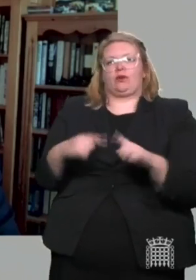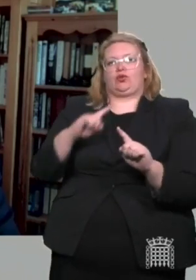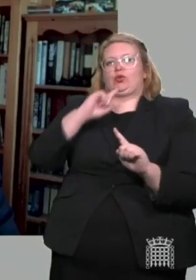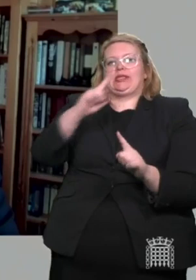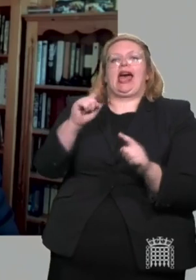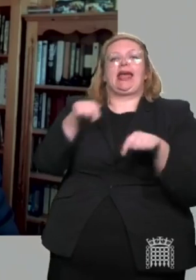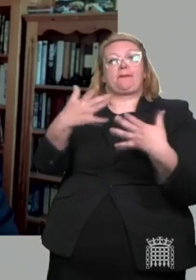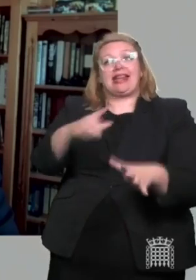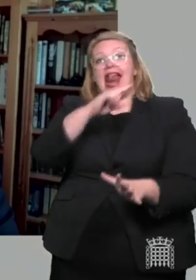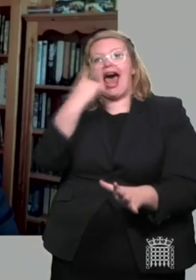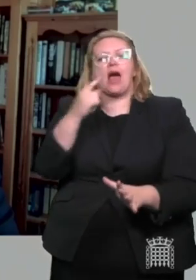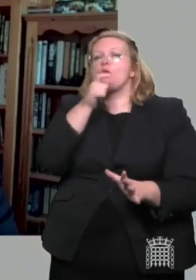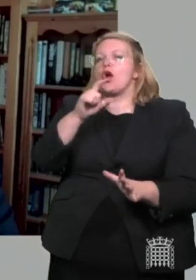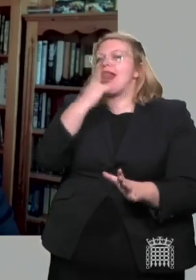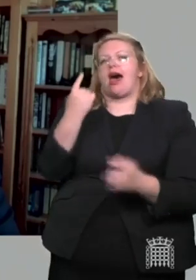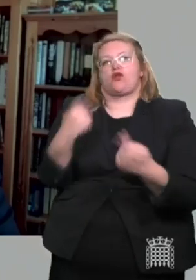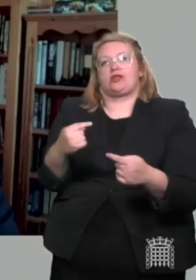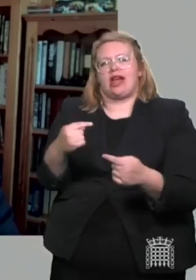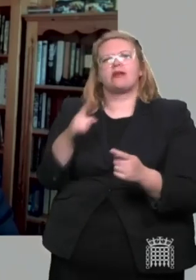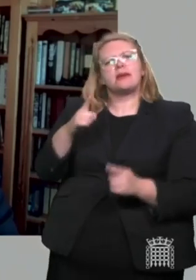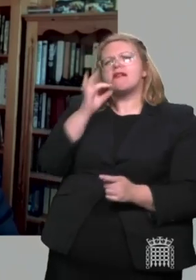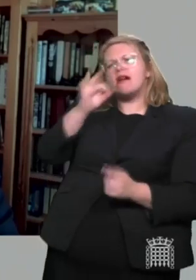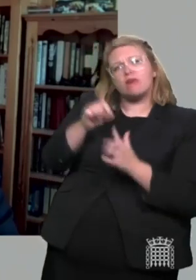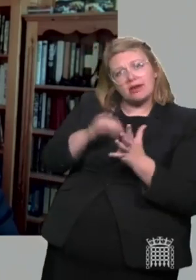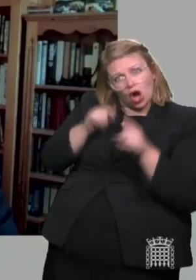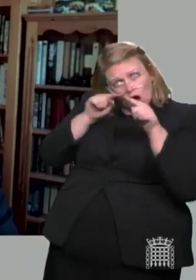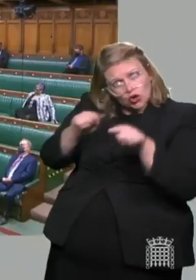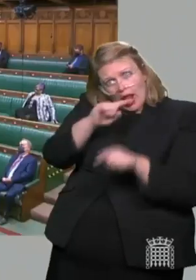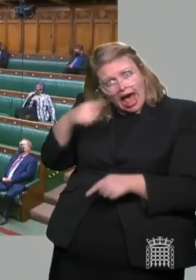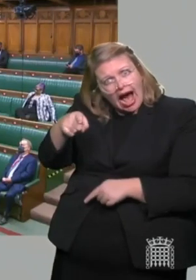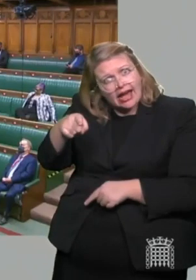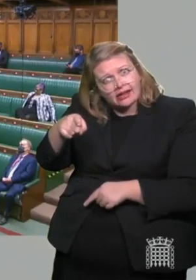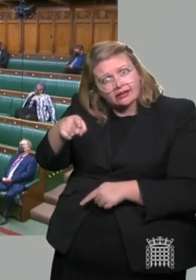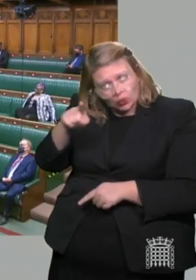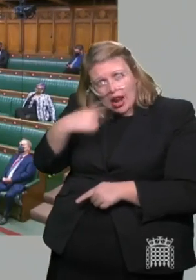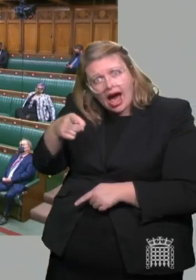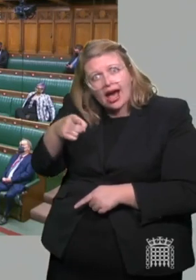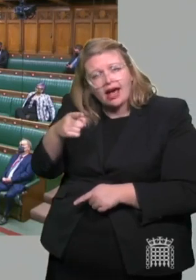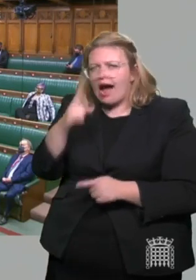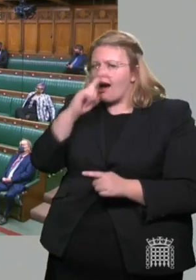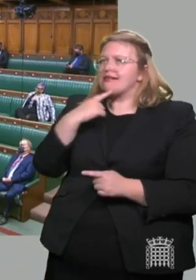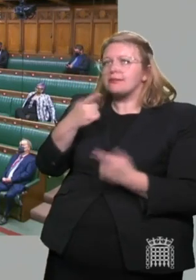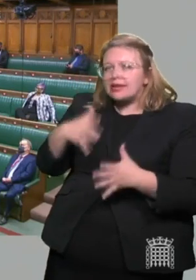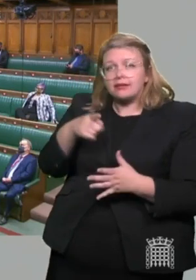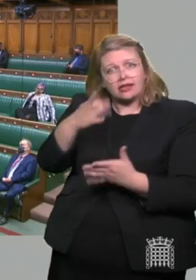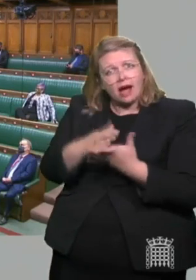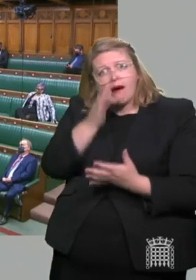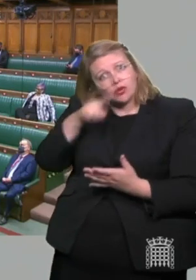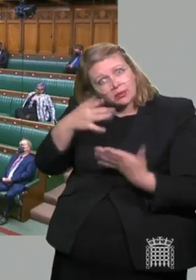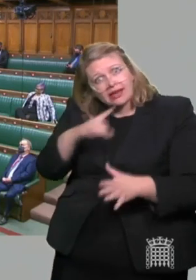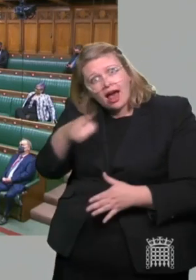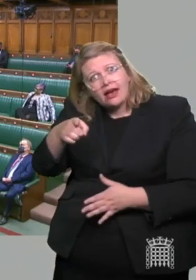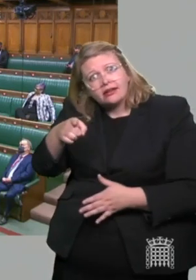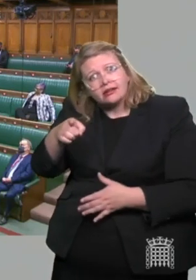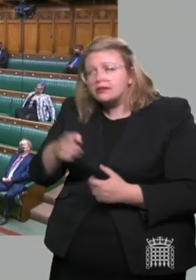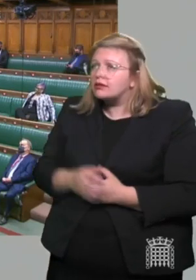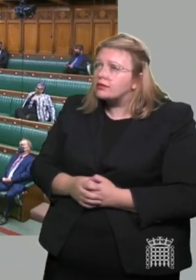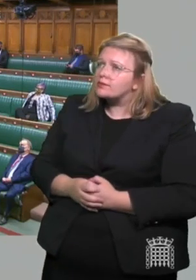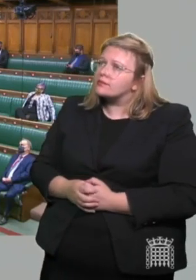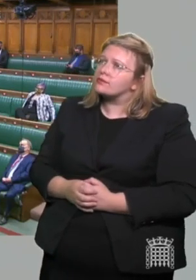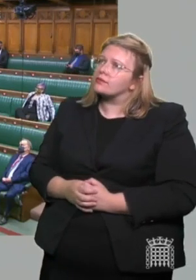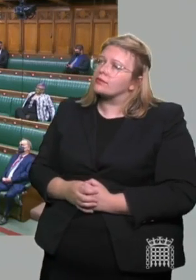question: are you a liar, Prime Minister? >> The